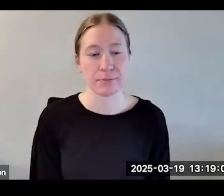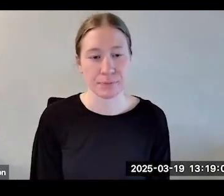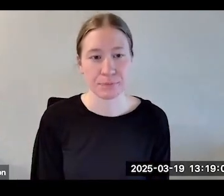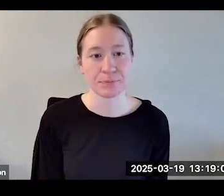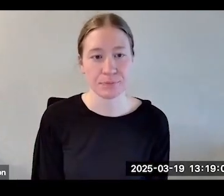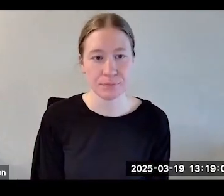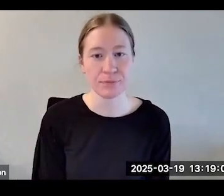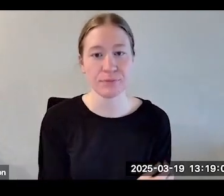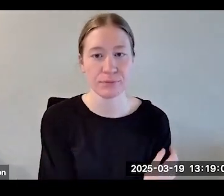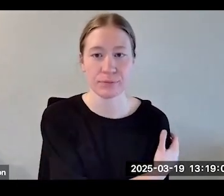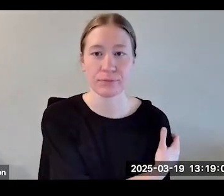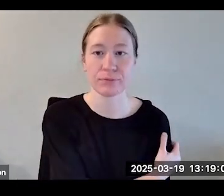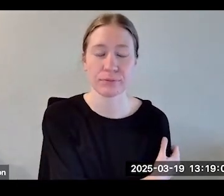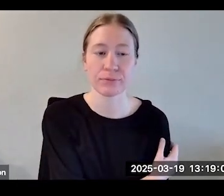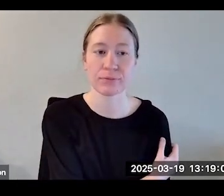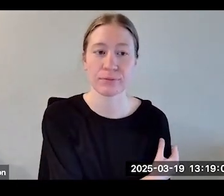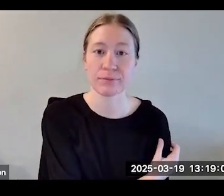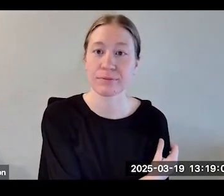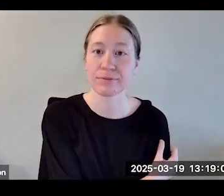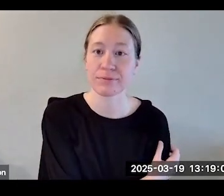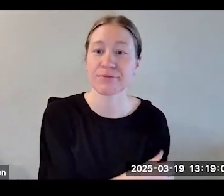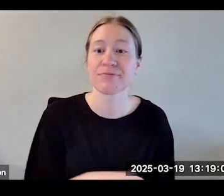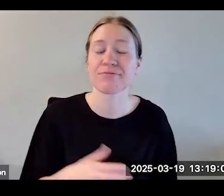All right, so we talked about color contrast